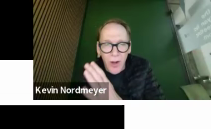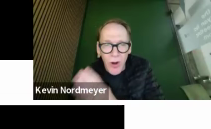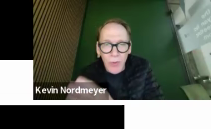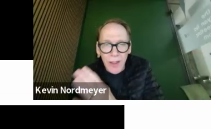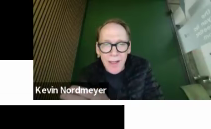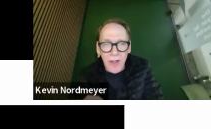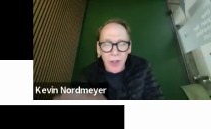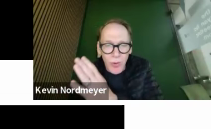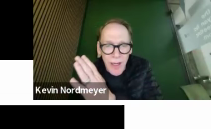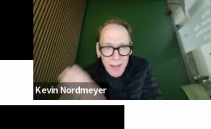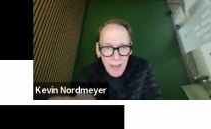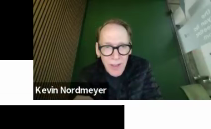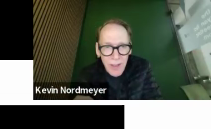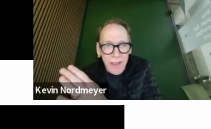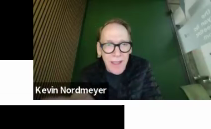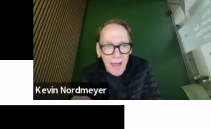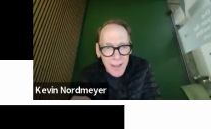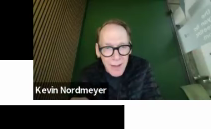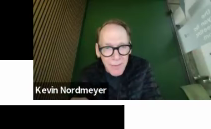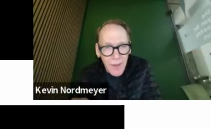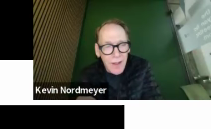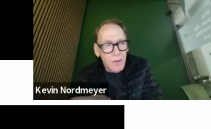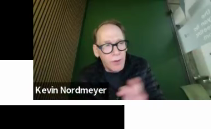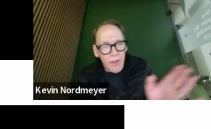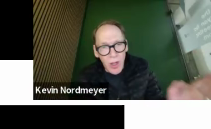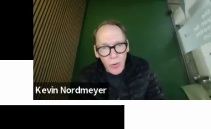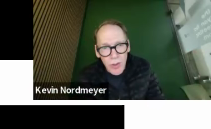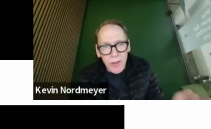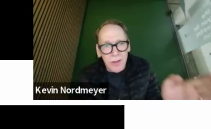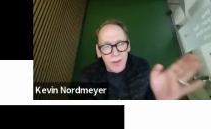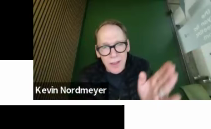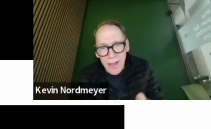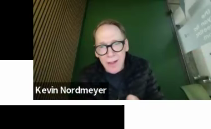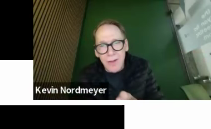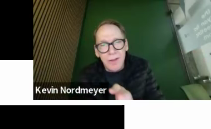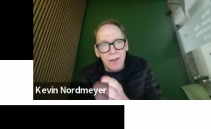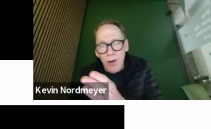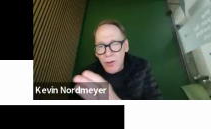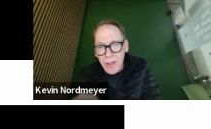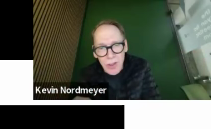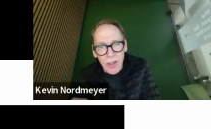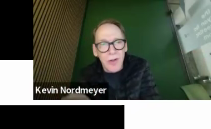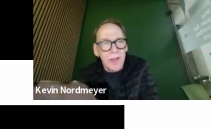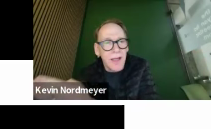and it all relies on the creativity of the design team, from the owners to the designers, to all the engineers